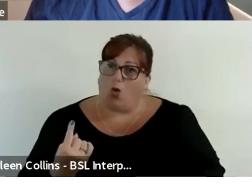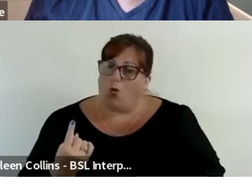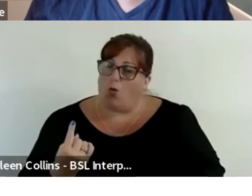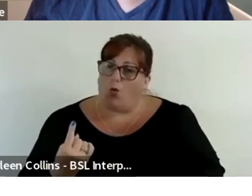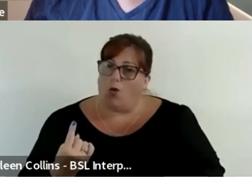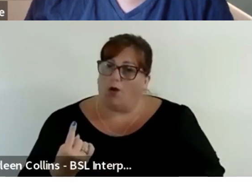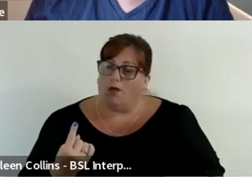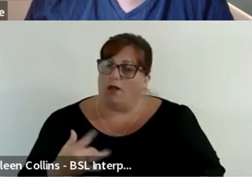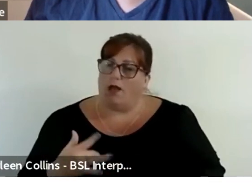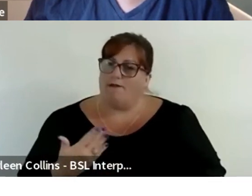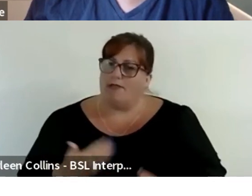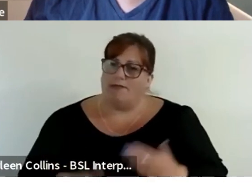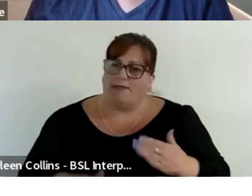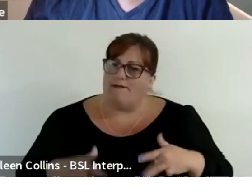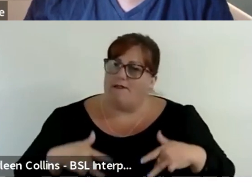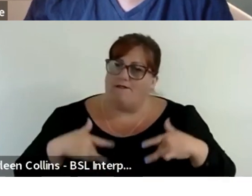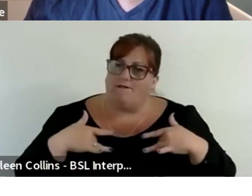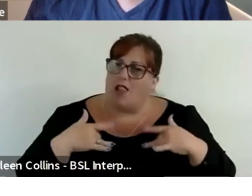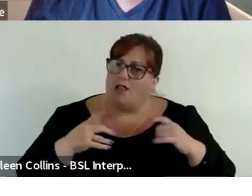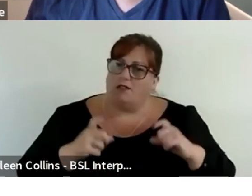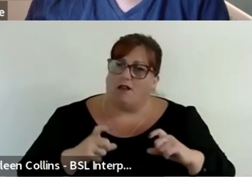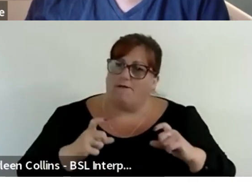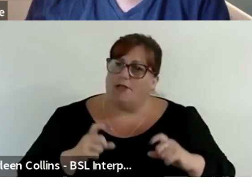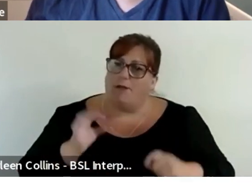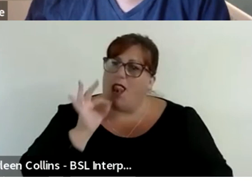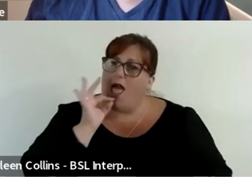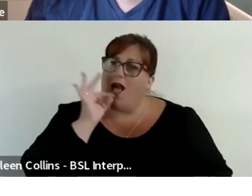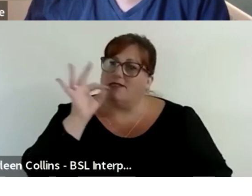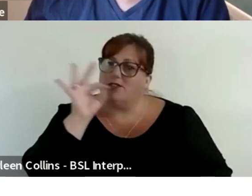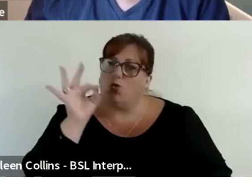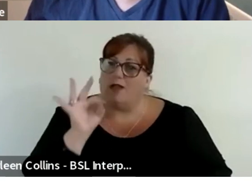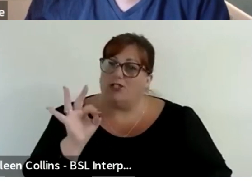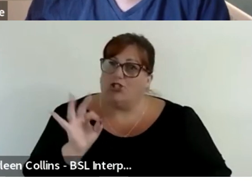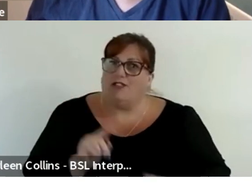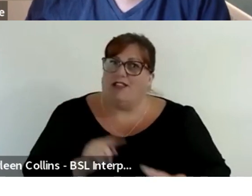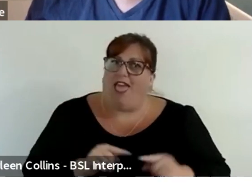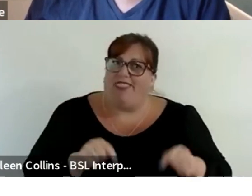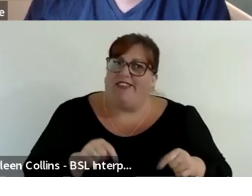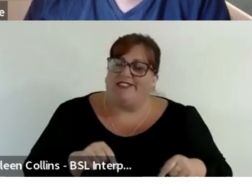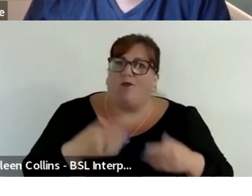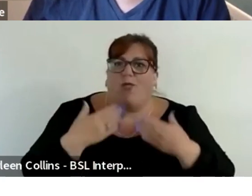Thank you to Char and Lawrence for being so open and honest and giving me confidence to ask.